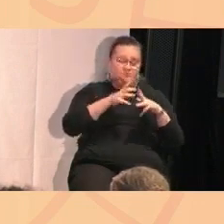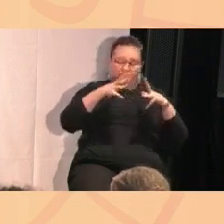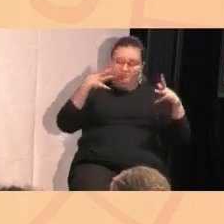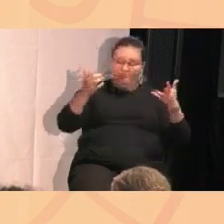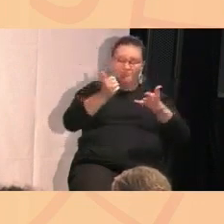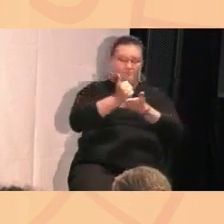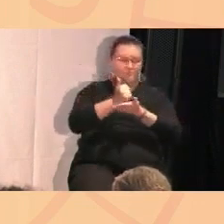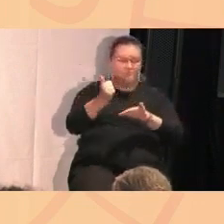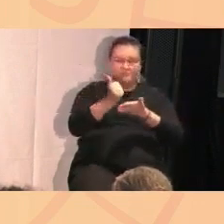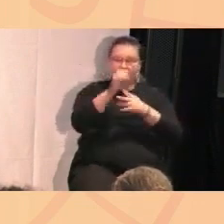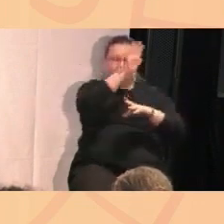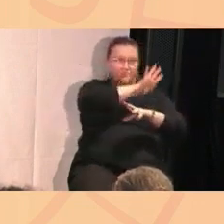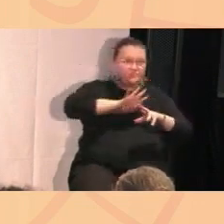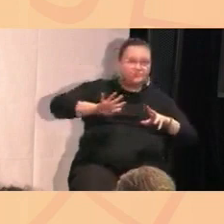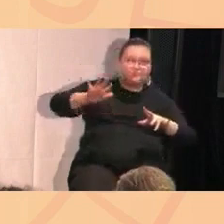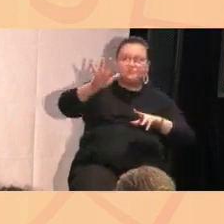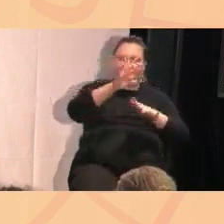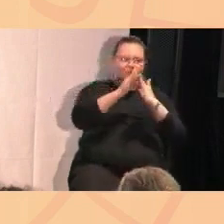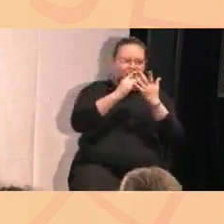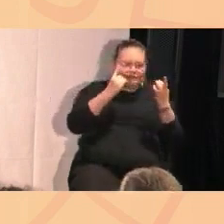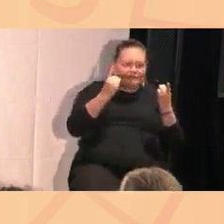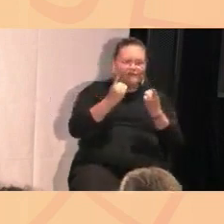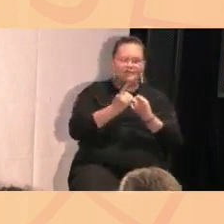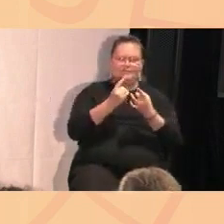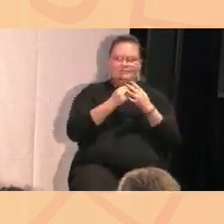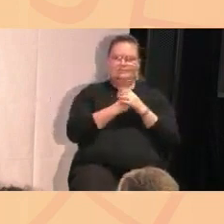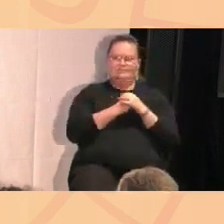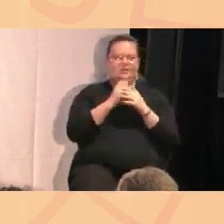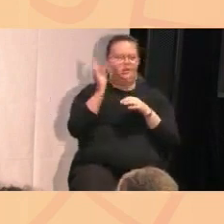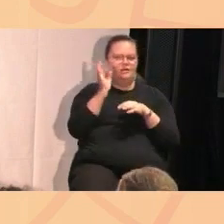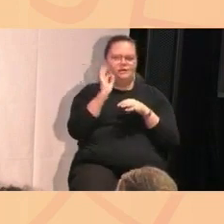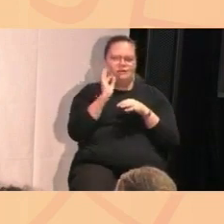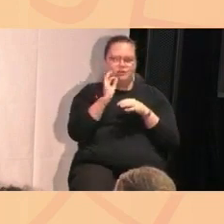And to bring the fact that Aboriginal people are